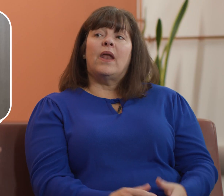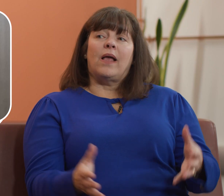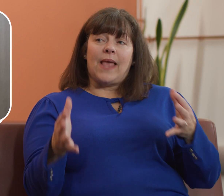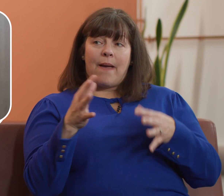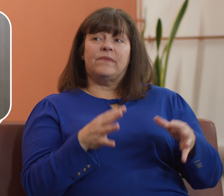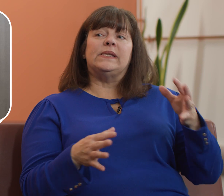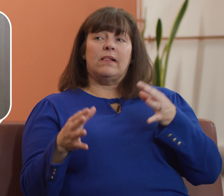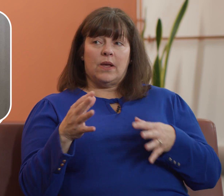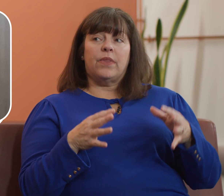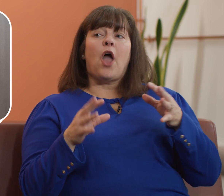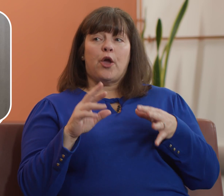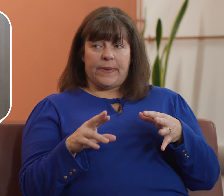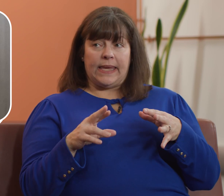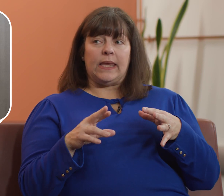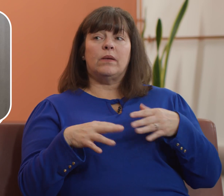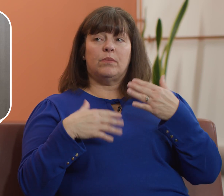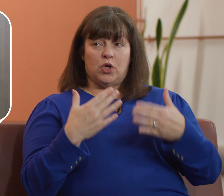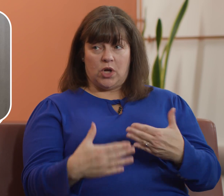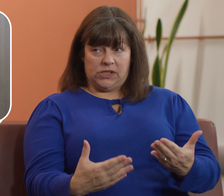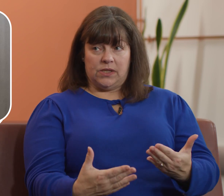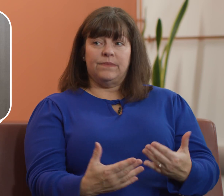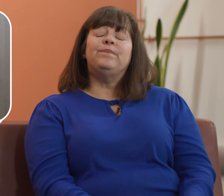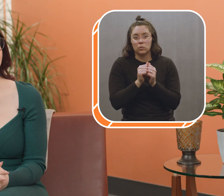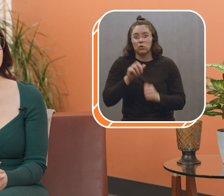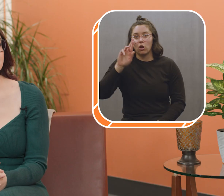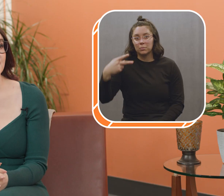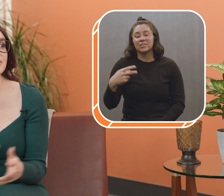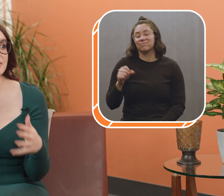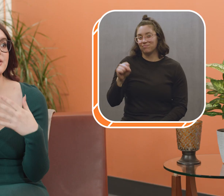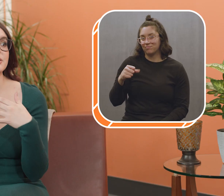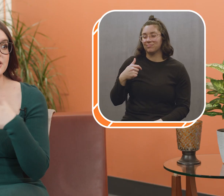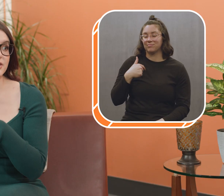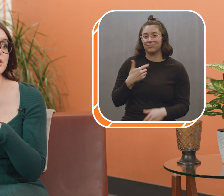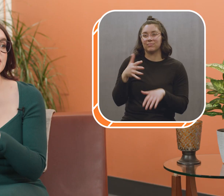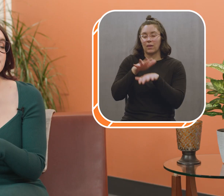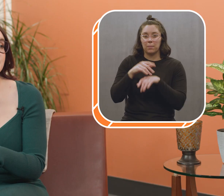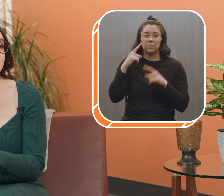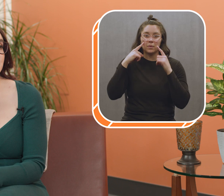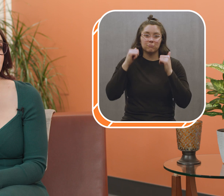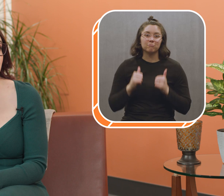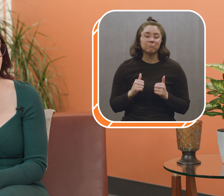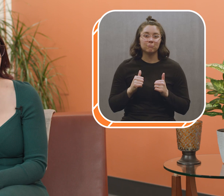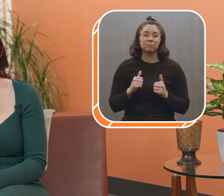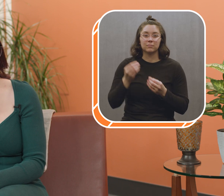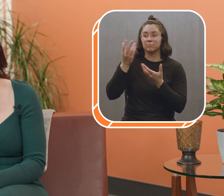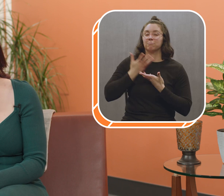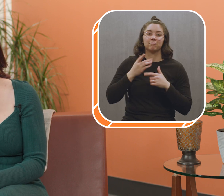And then on top of dealing with the RP progressing. Yeah, on top of me losing vision and being told I can't drive.